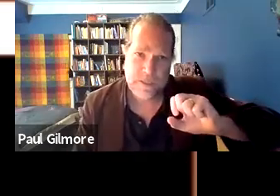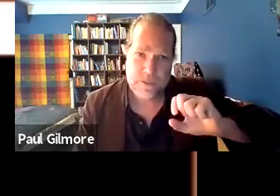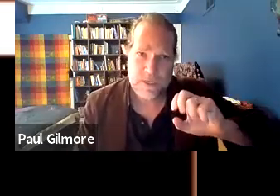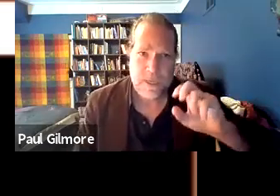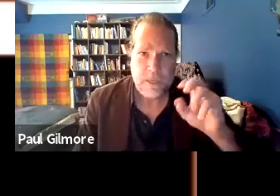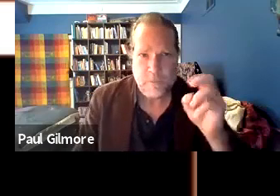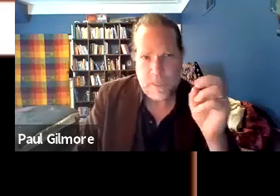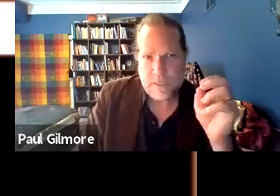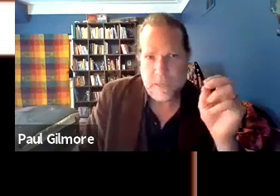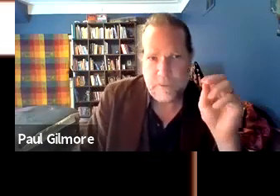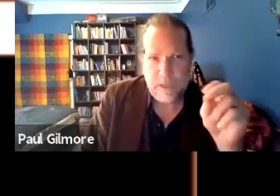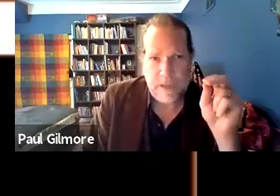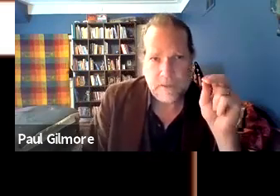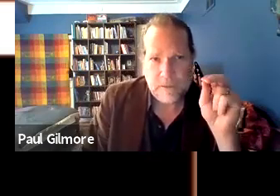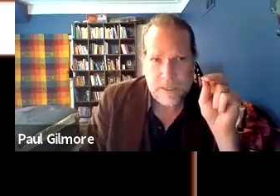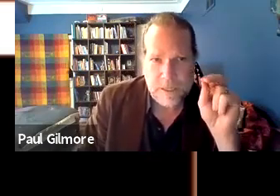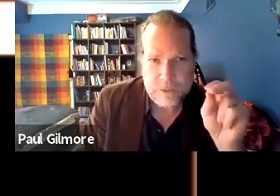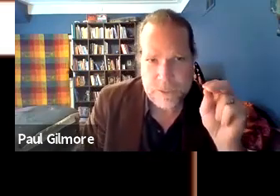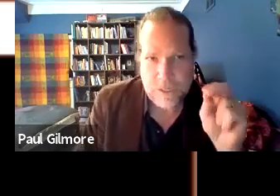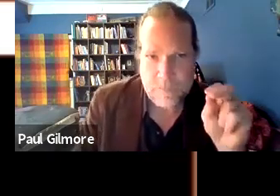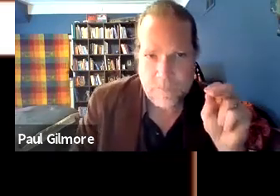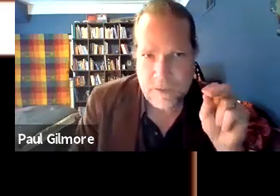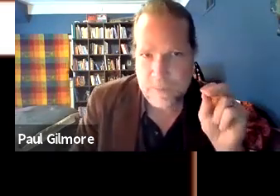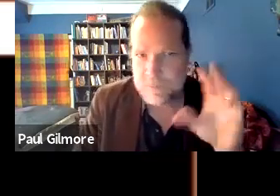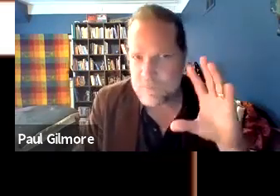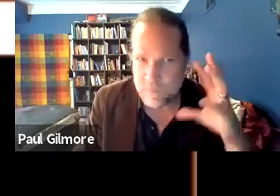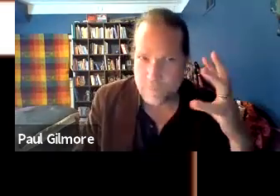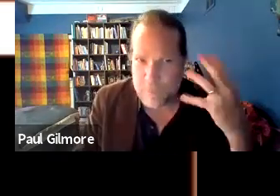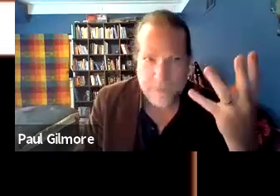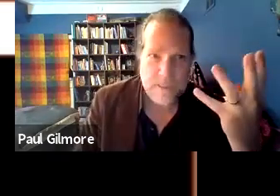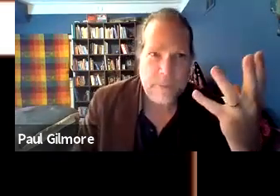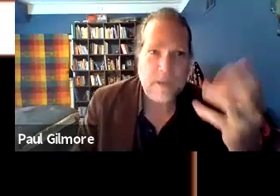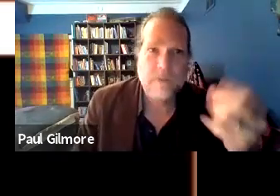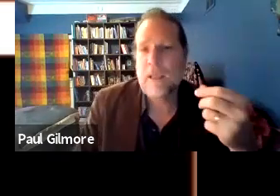history. But if we think about the issues that are that have been bandied about for the